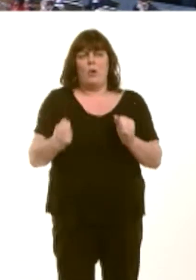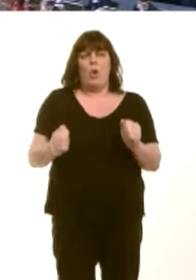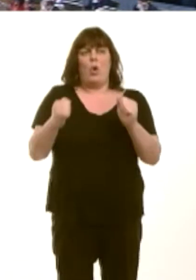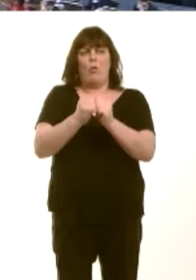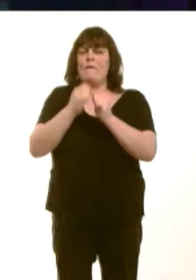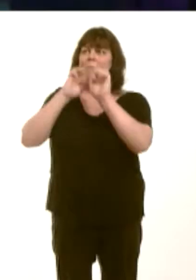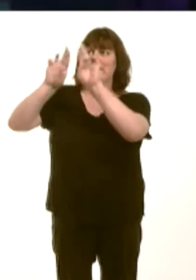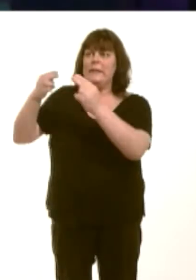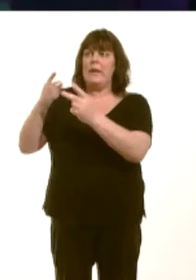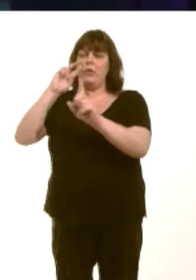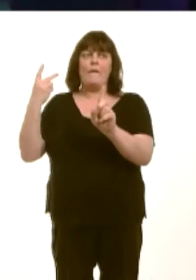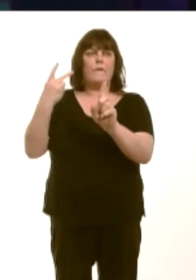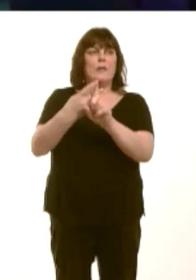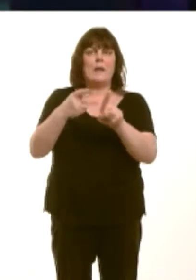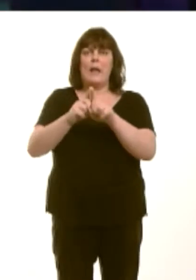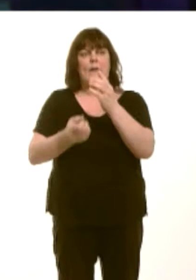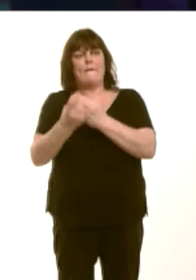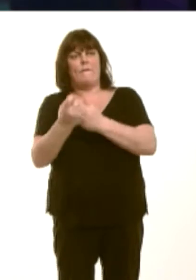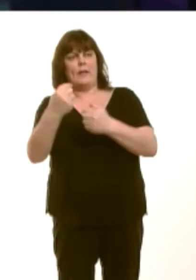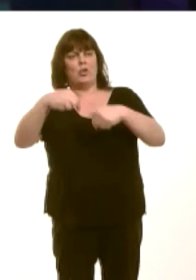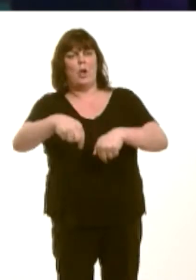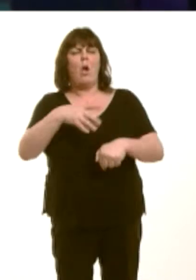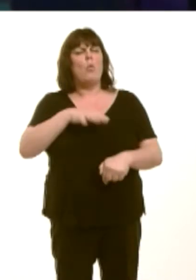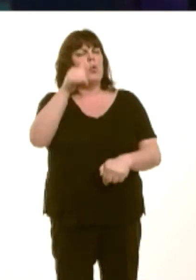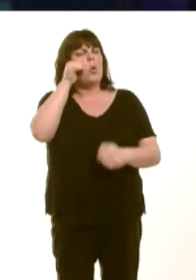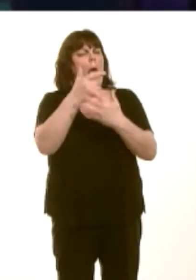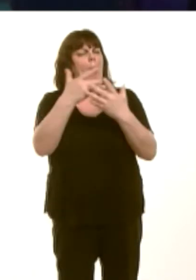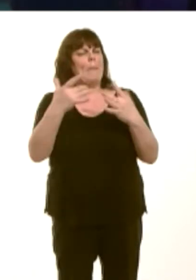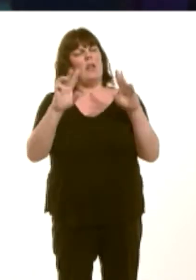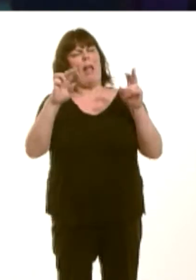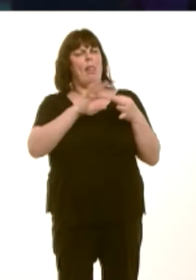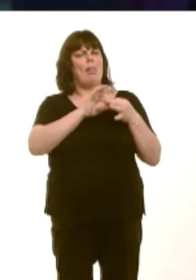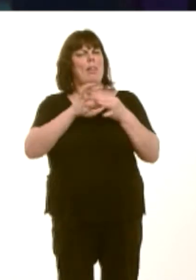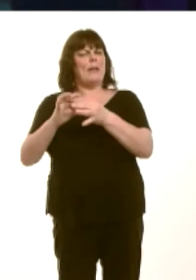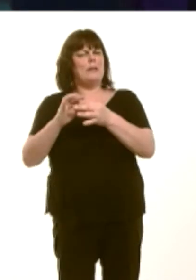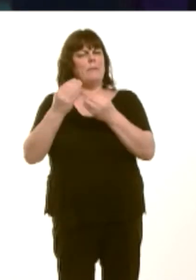So, what increase year-on-year has there been in the number of leads created through UKTI-led